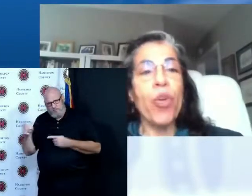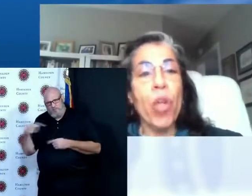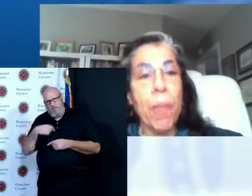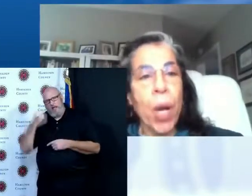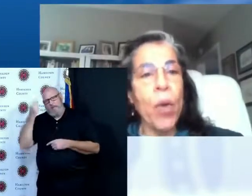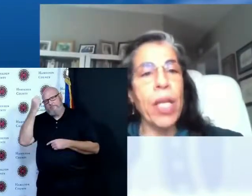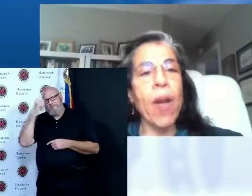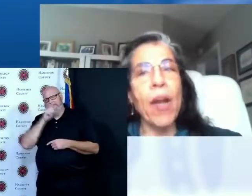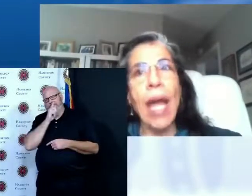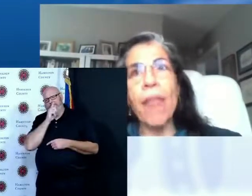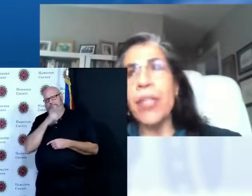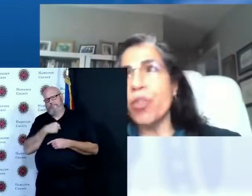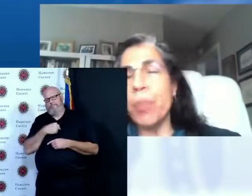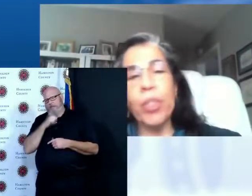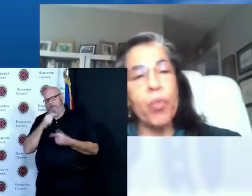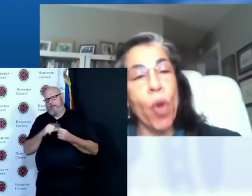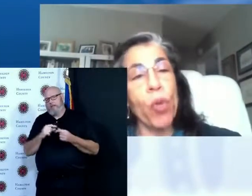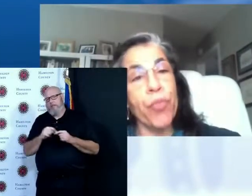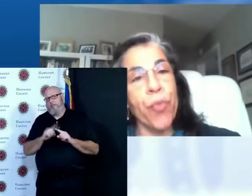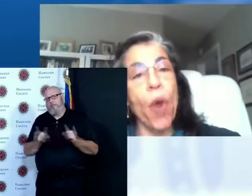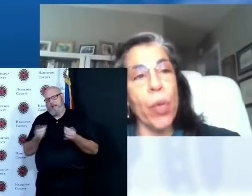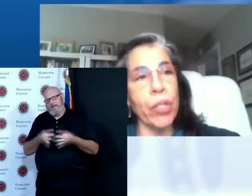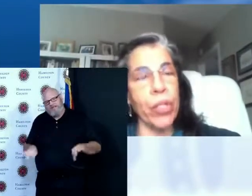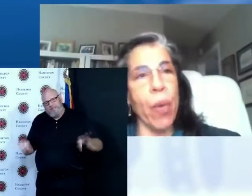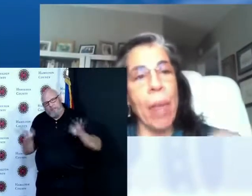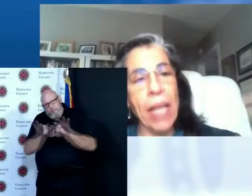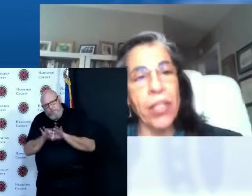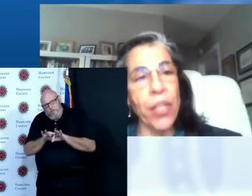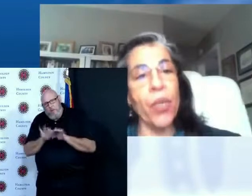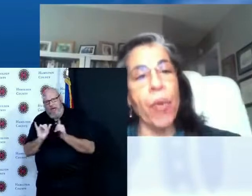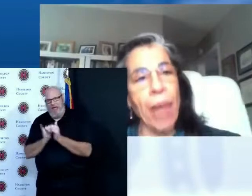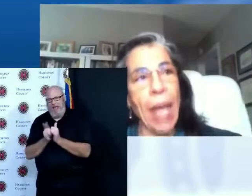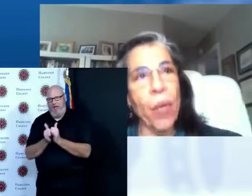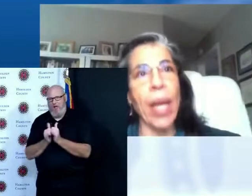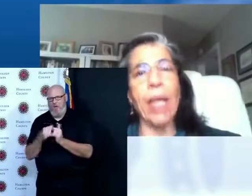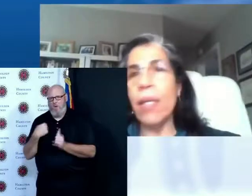integral component on how the distribution grows forward so I'm asking you to evaluate